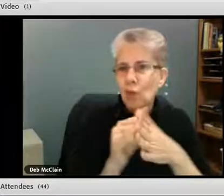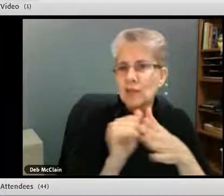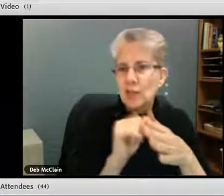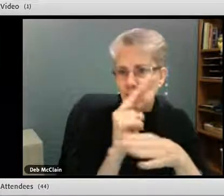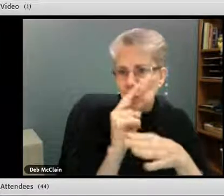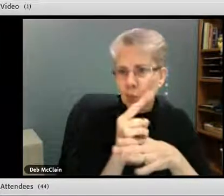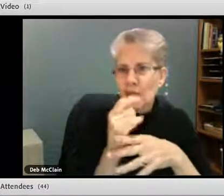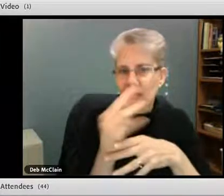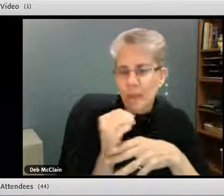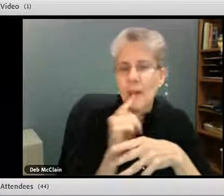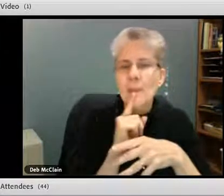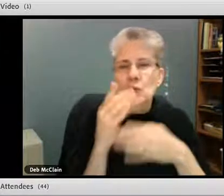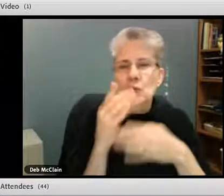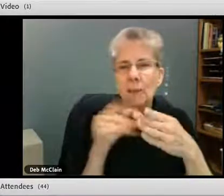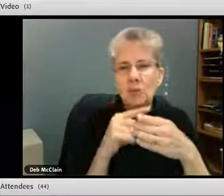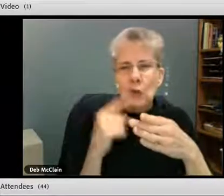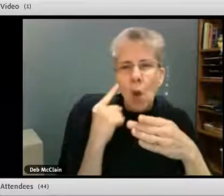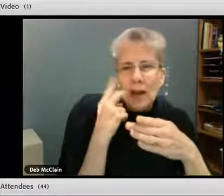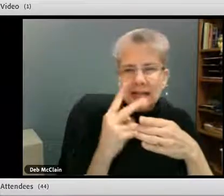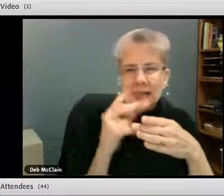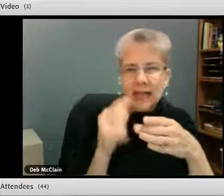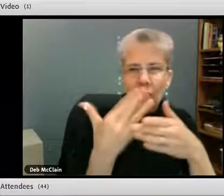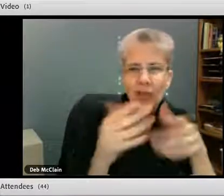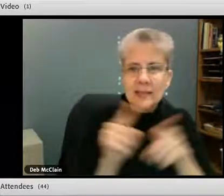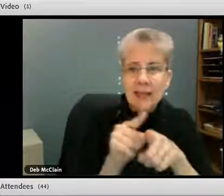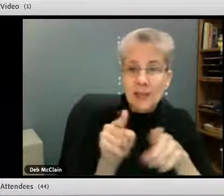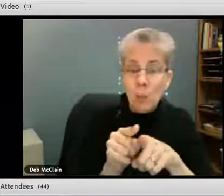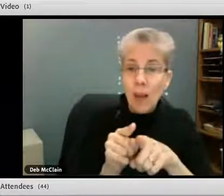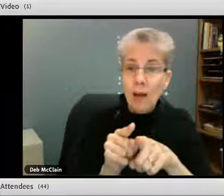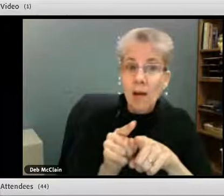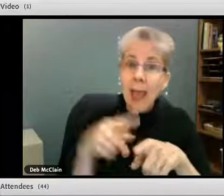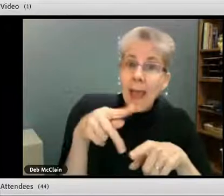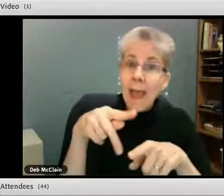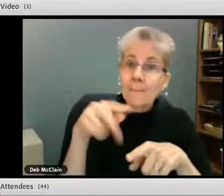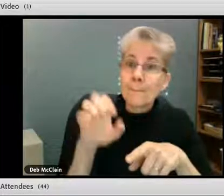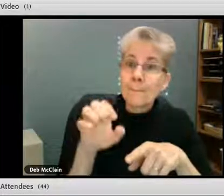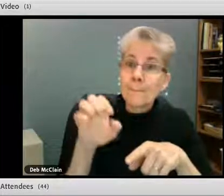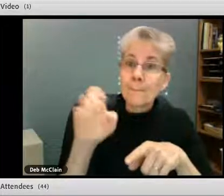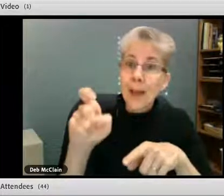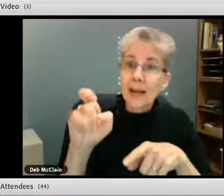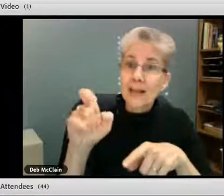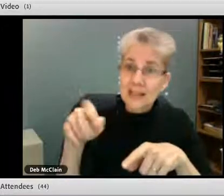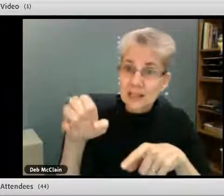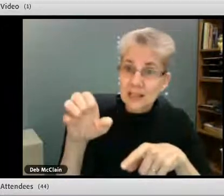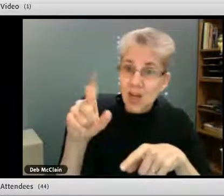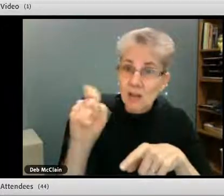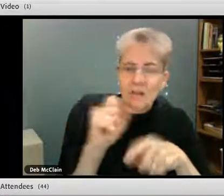some other things, as well. And again, Pexels, very great, simple videos that you can just use as background.